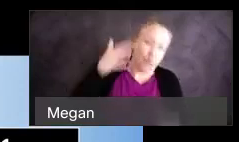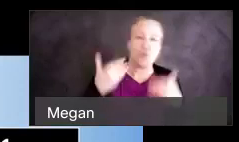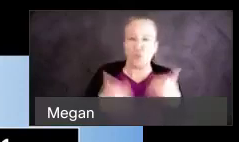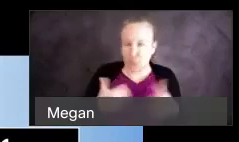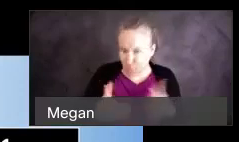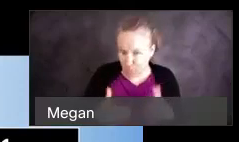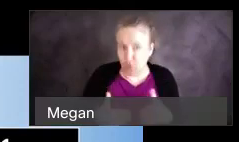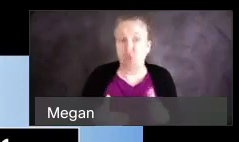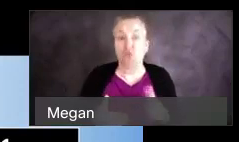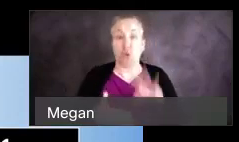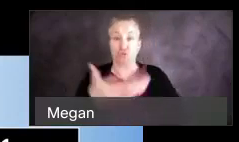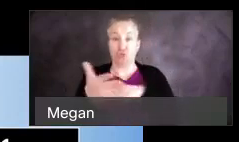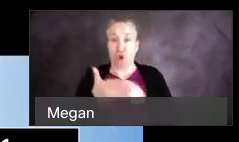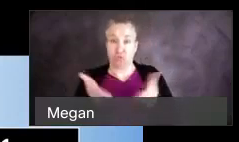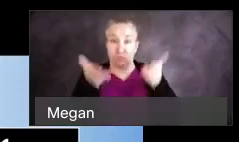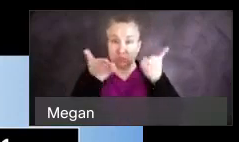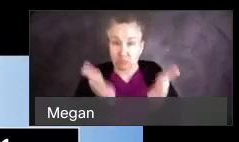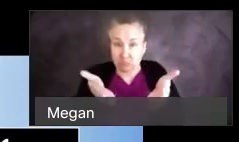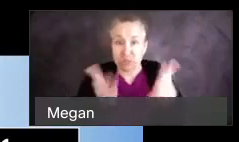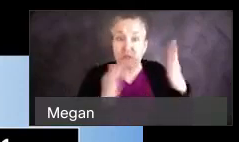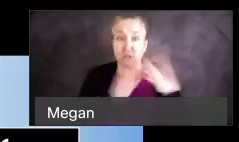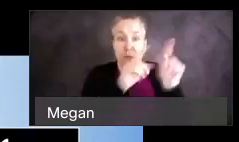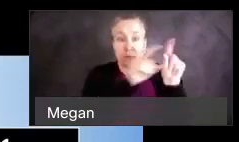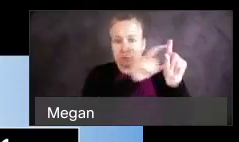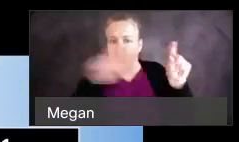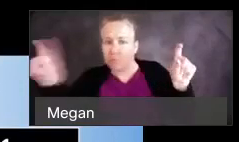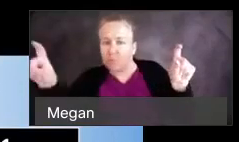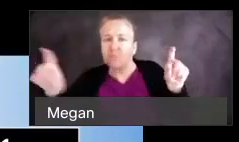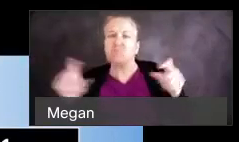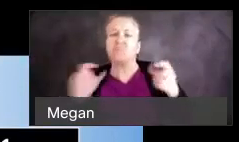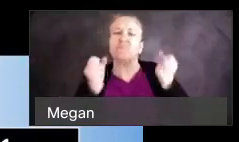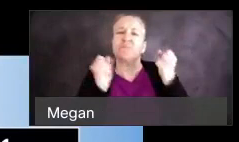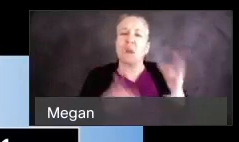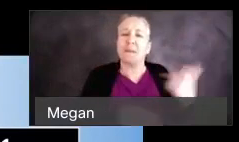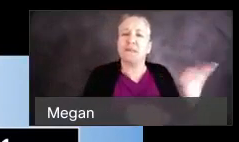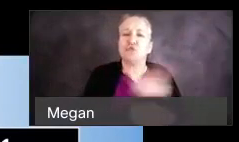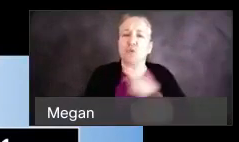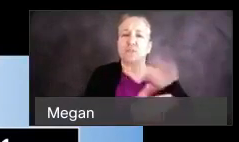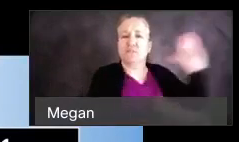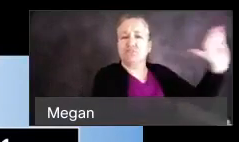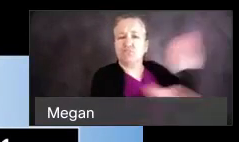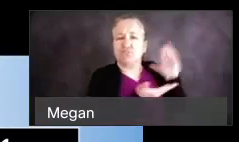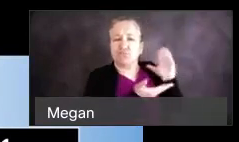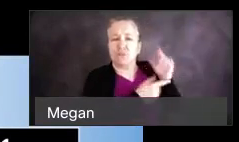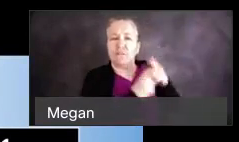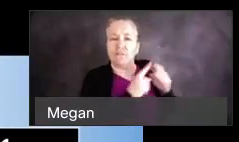are the doses that have been received by the County Office of Public Health only. So we have